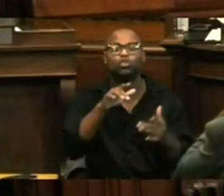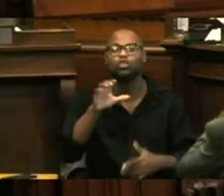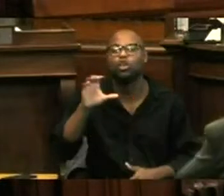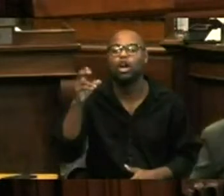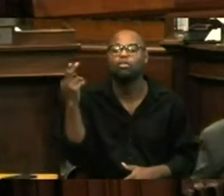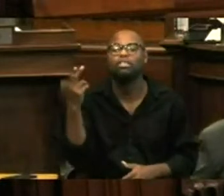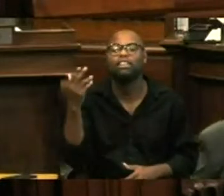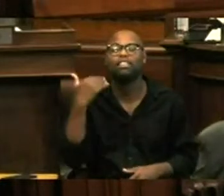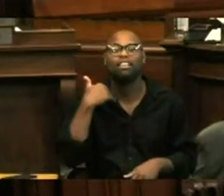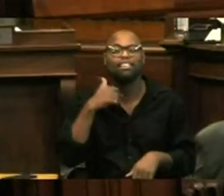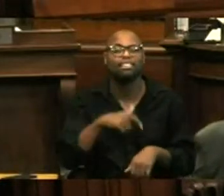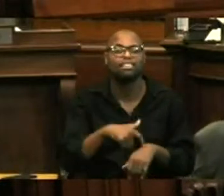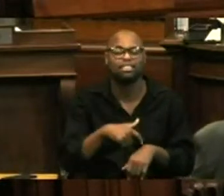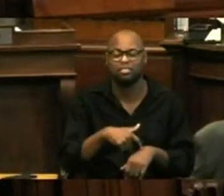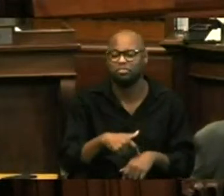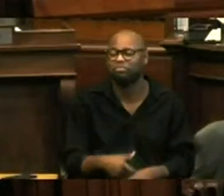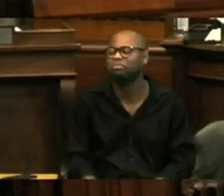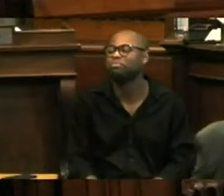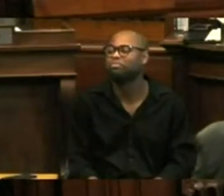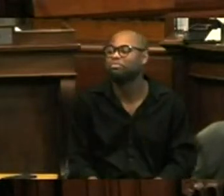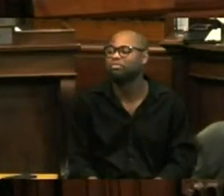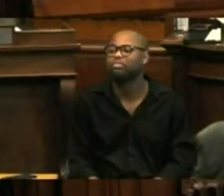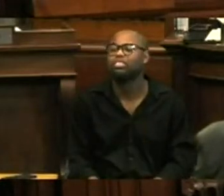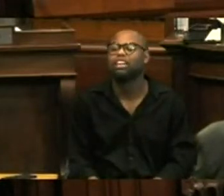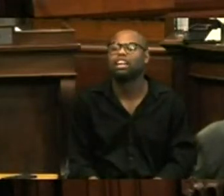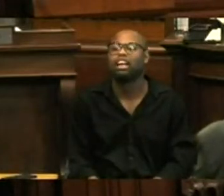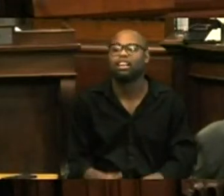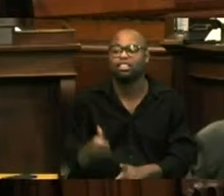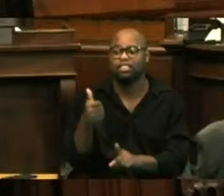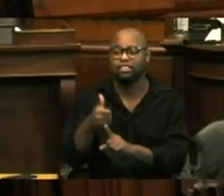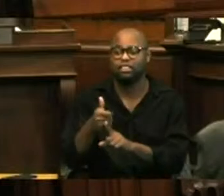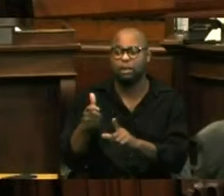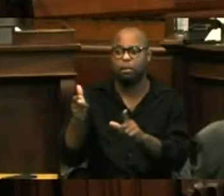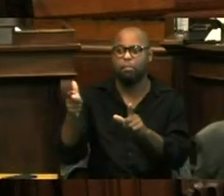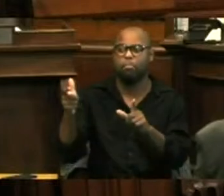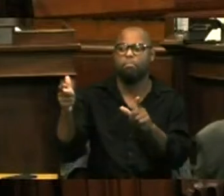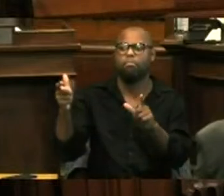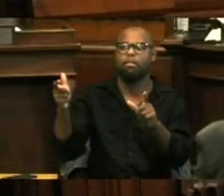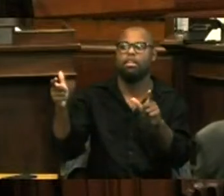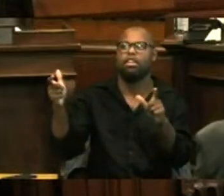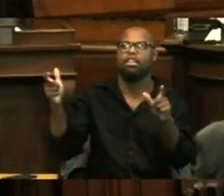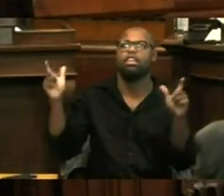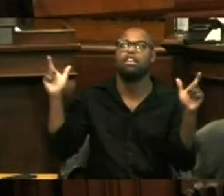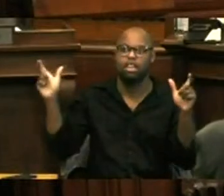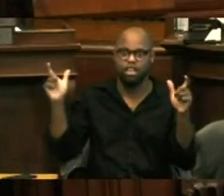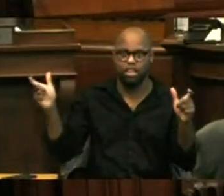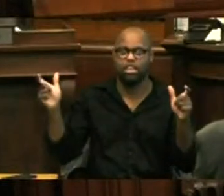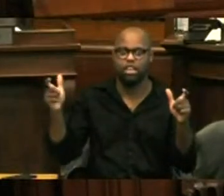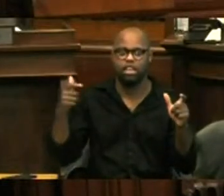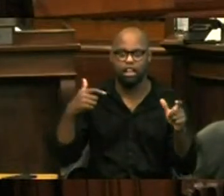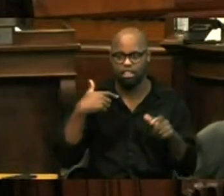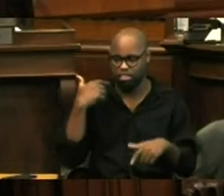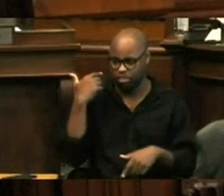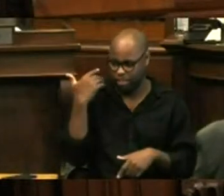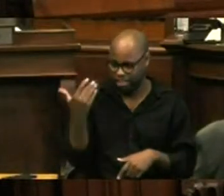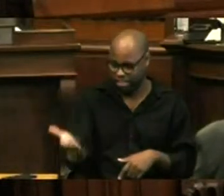much. I had the opportunity to tour Cobbs Hill last time it was